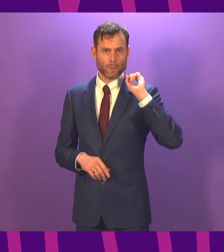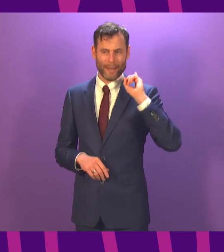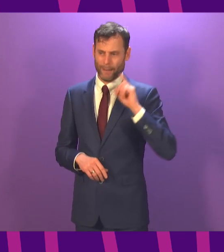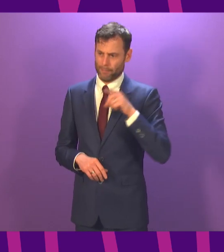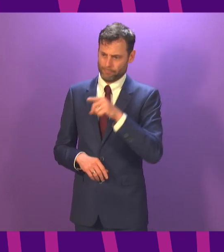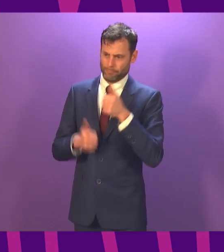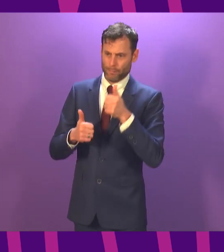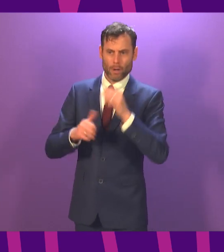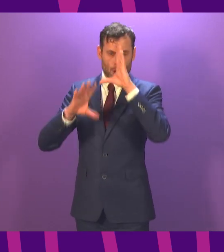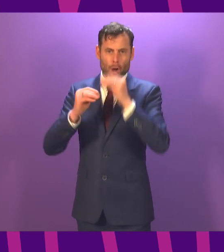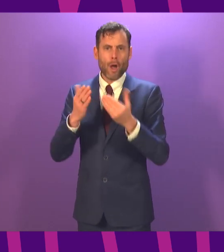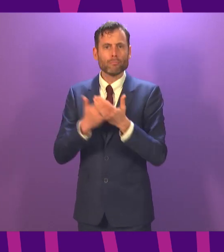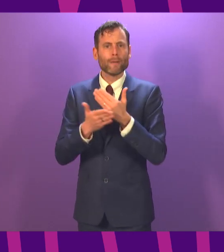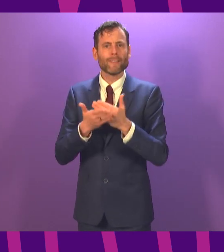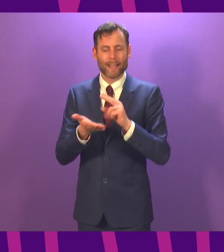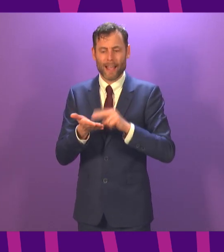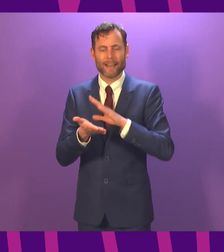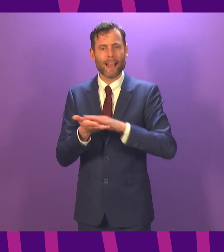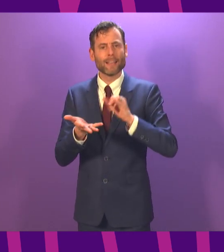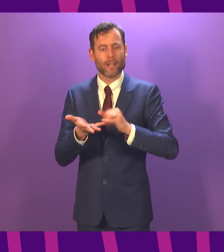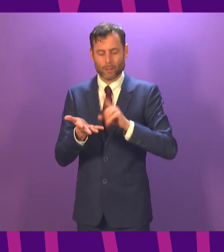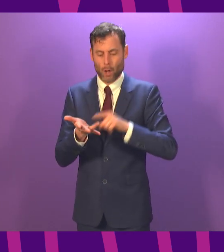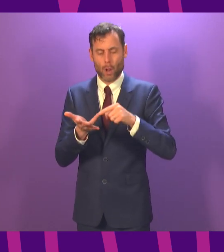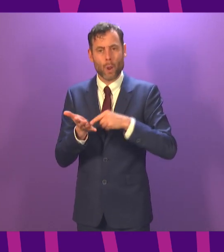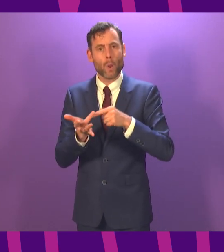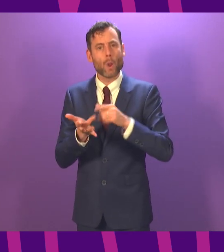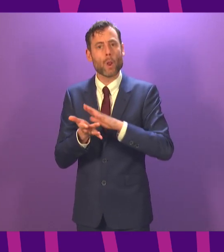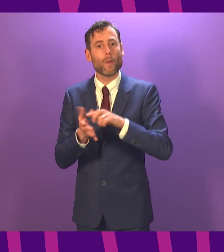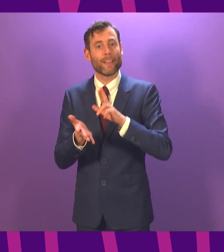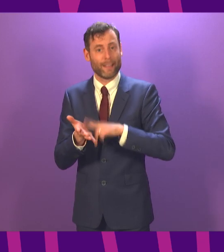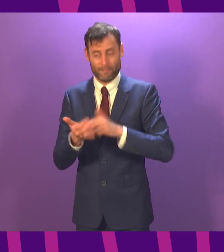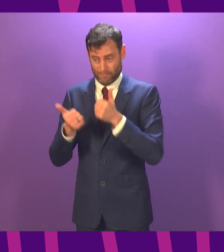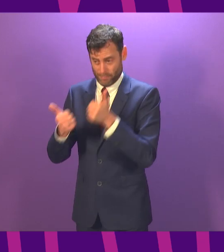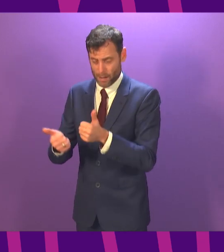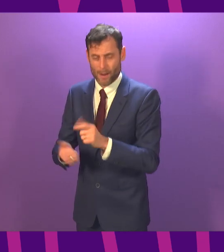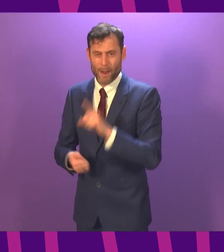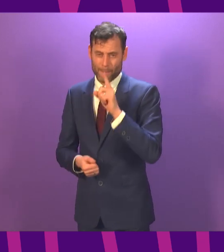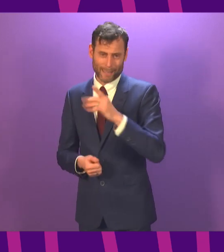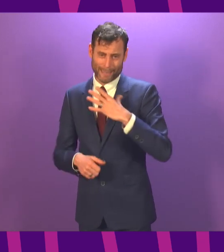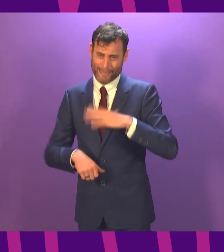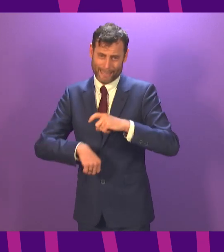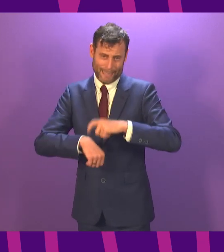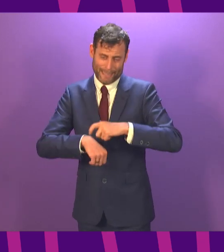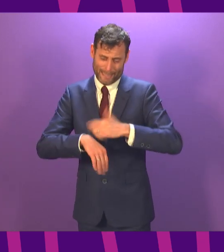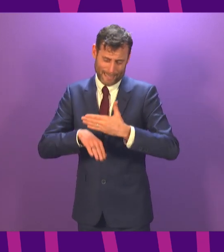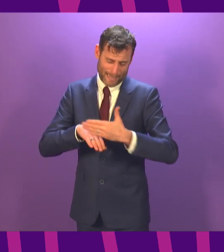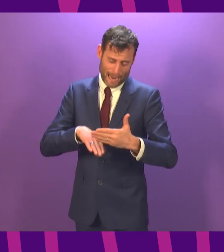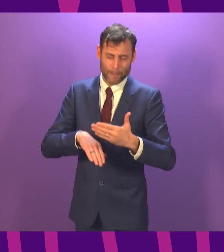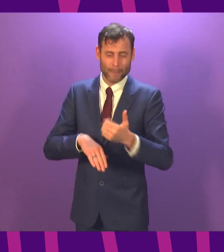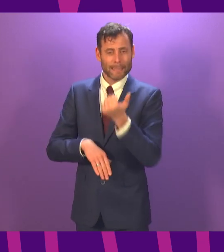time and full roll-out will take six to eight months. Although the first wave is under way,